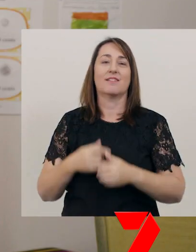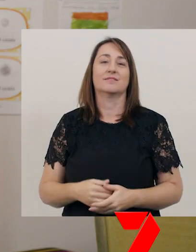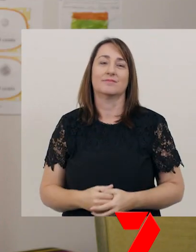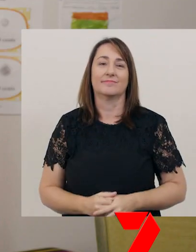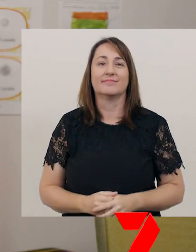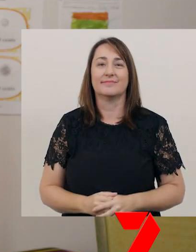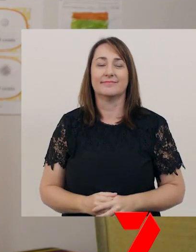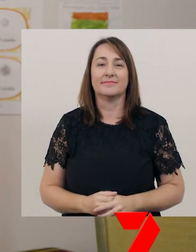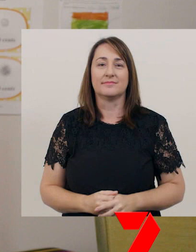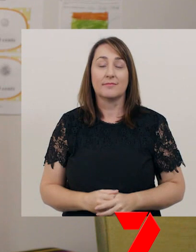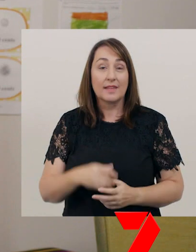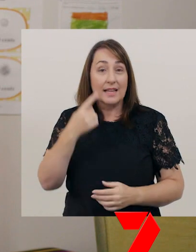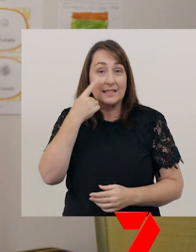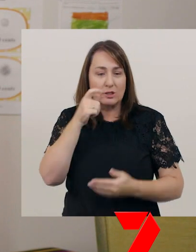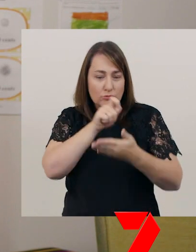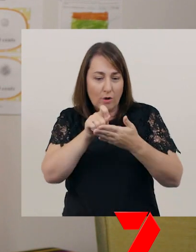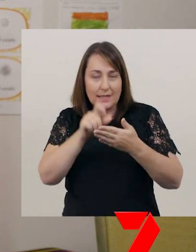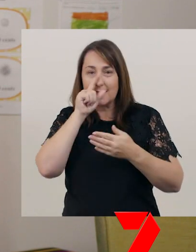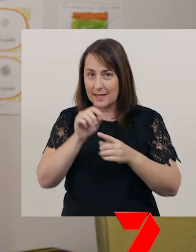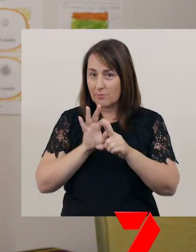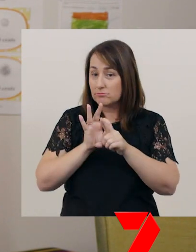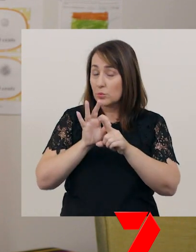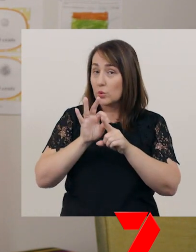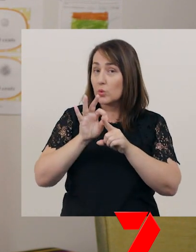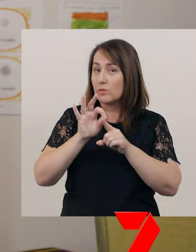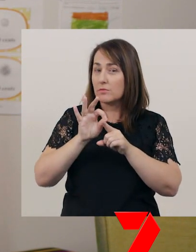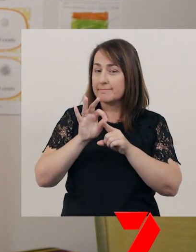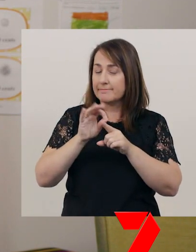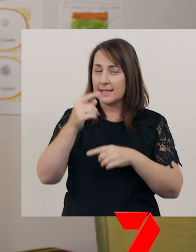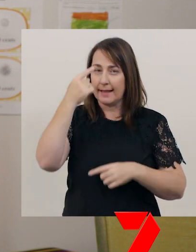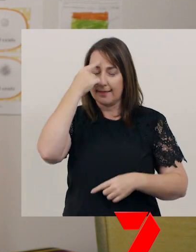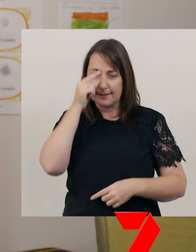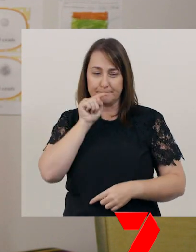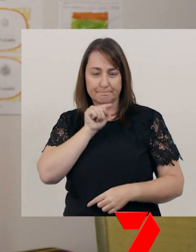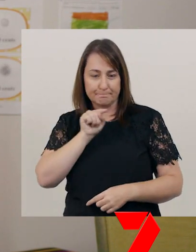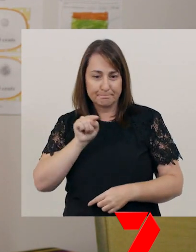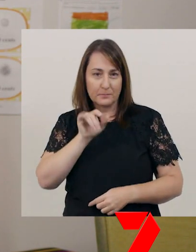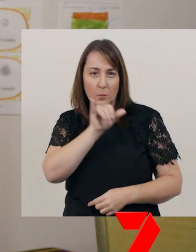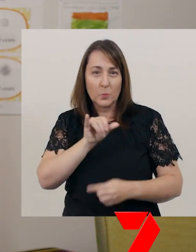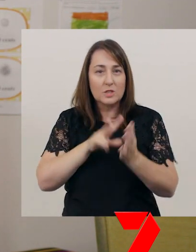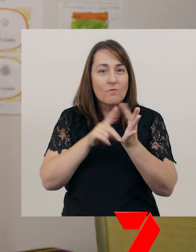See how writing can be improved by thinking carefully about the verbs we use.